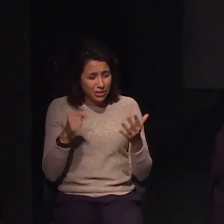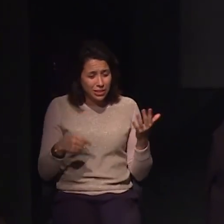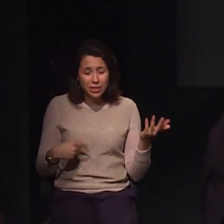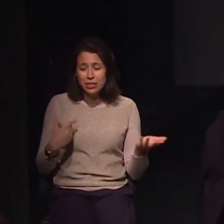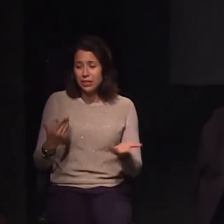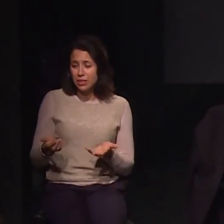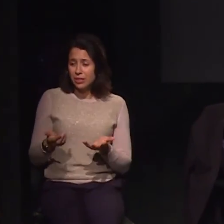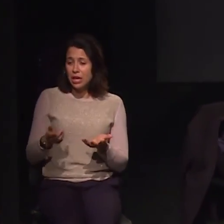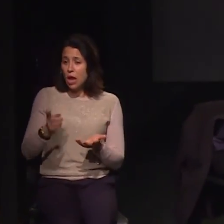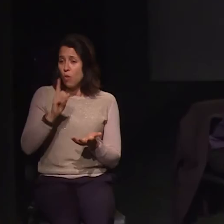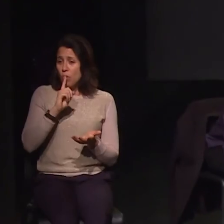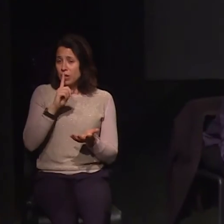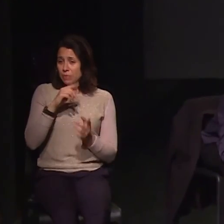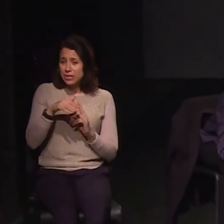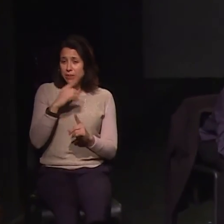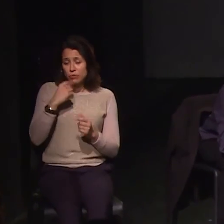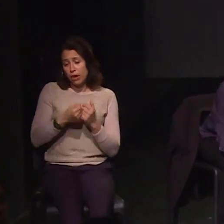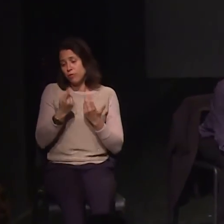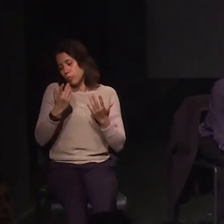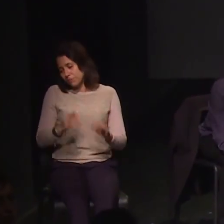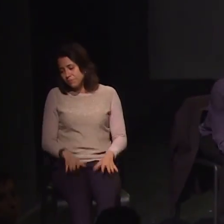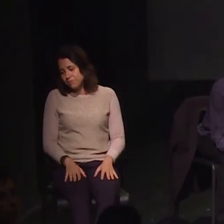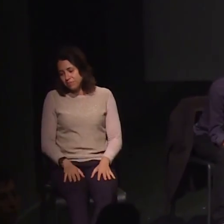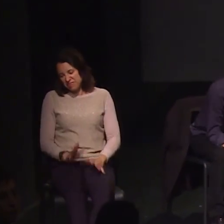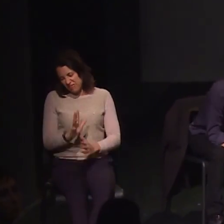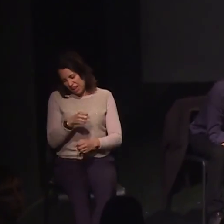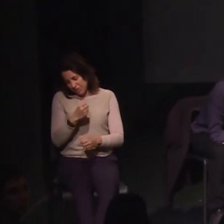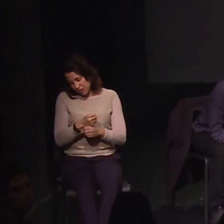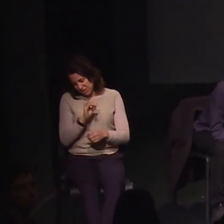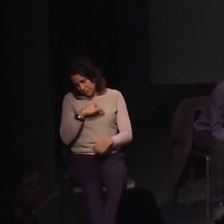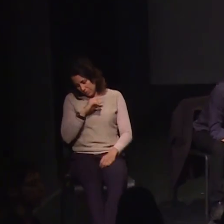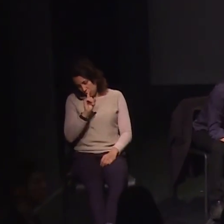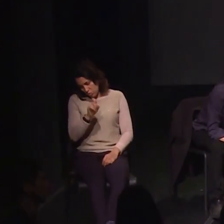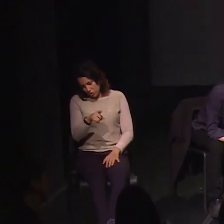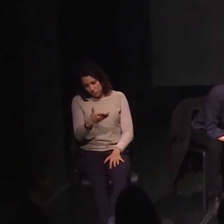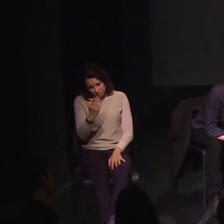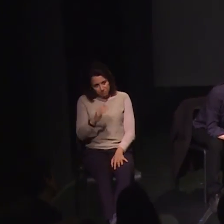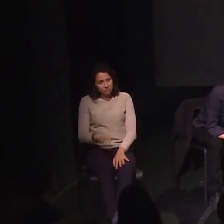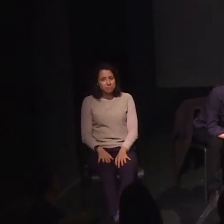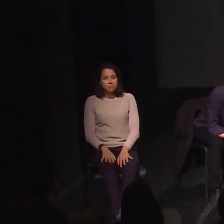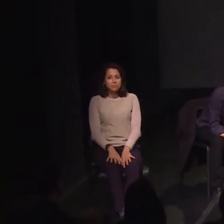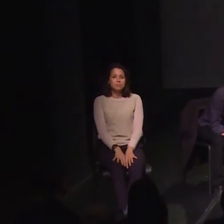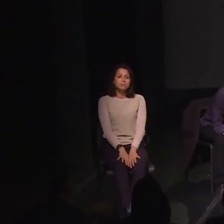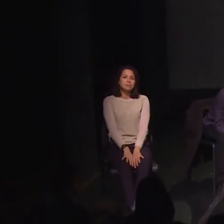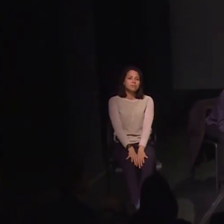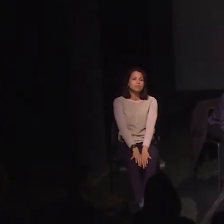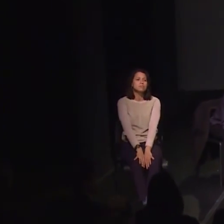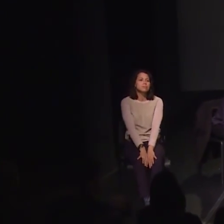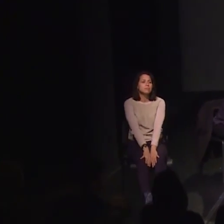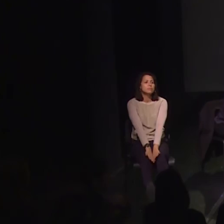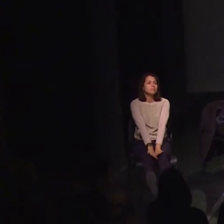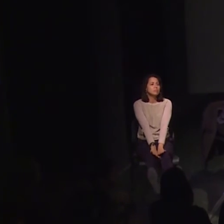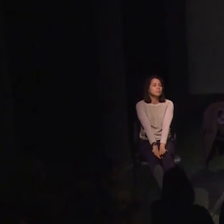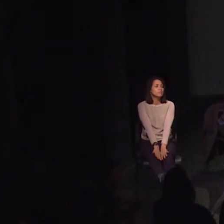Is there going to be space for everyone in five years?